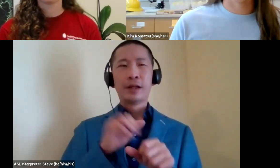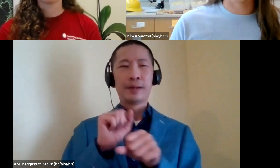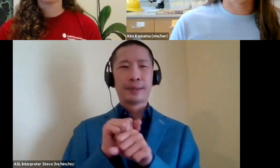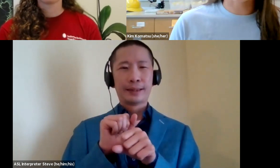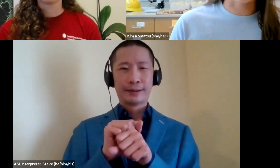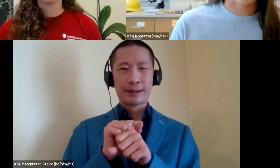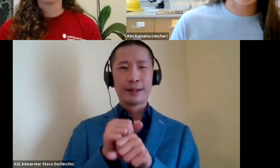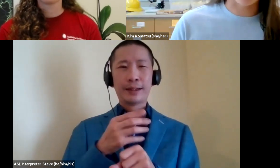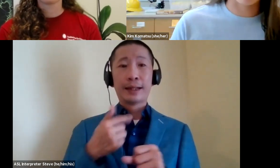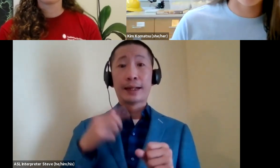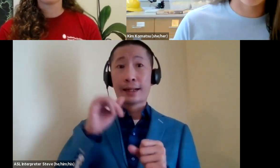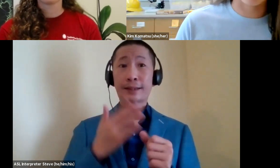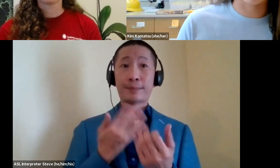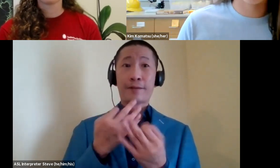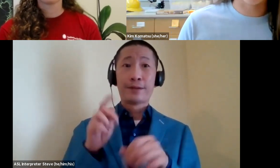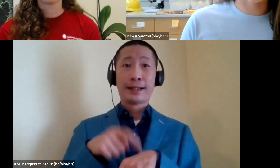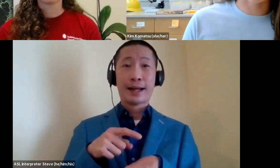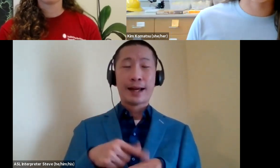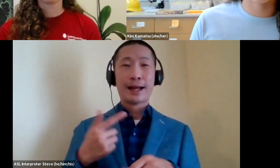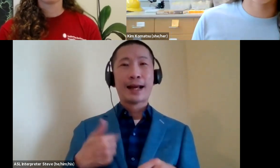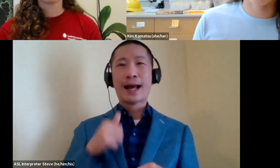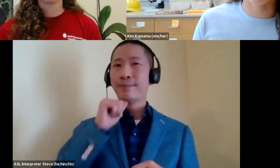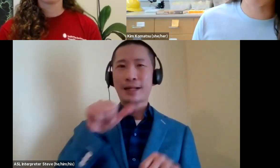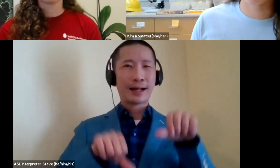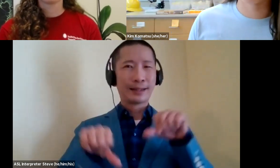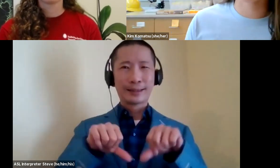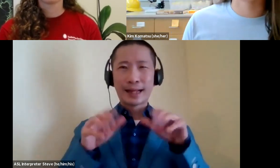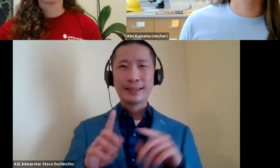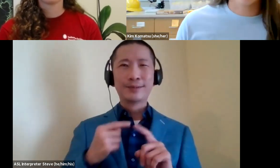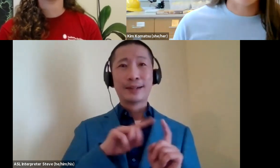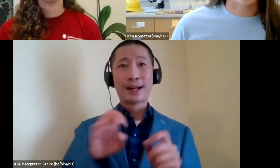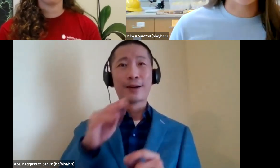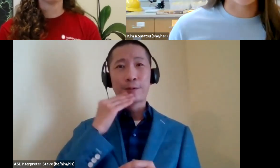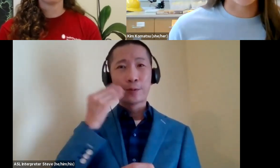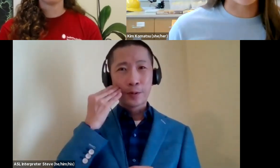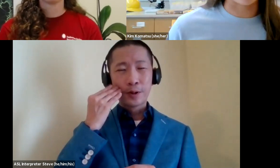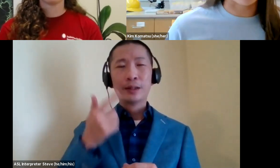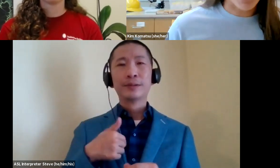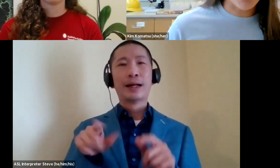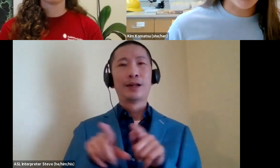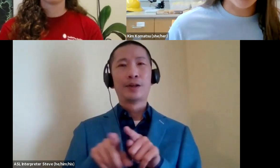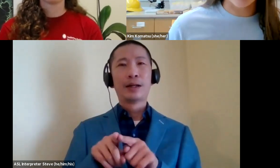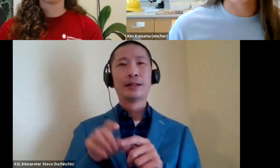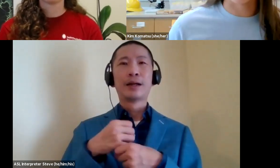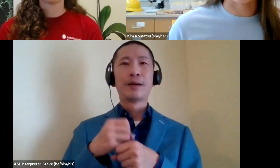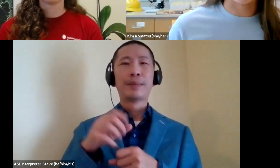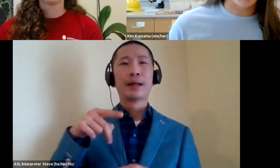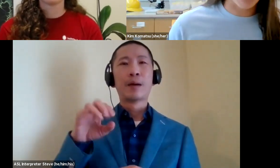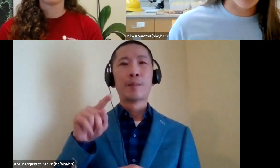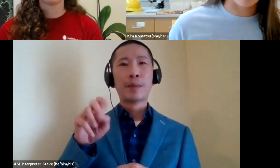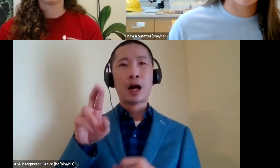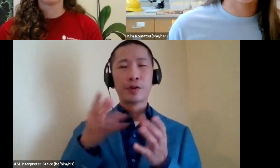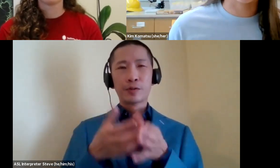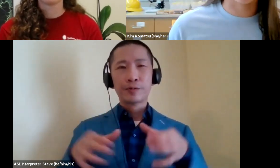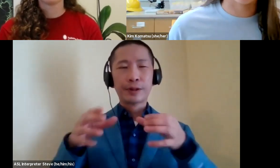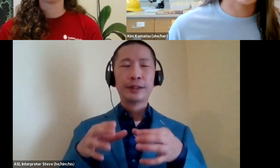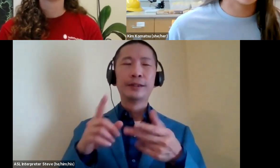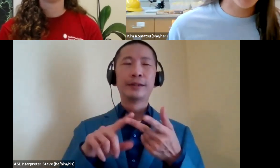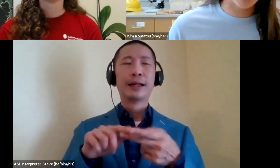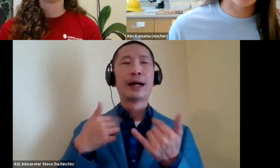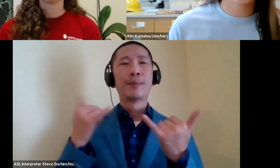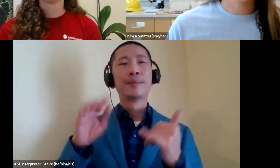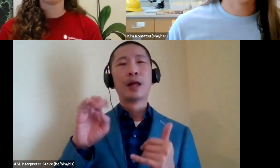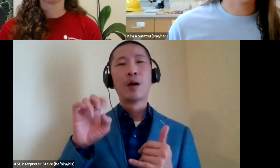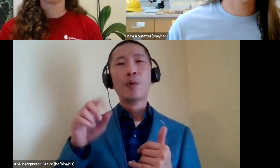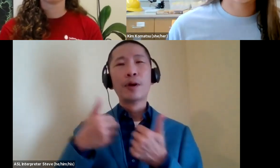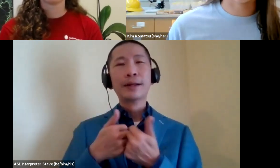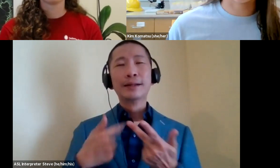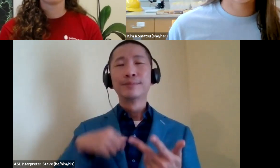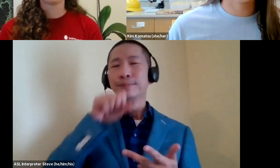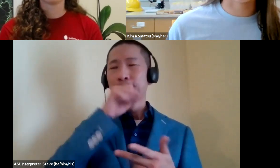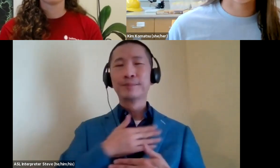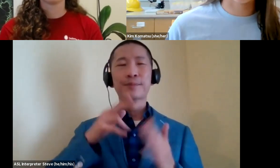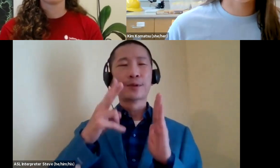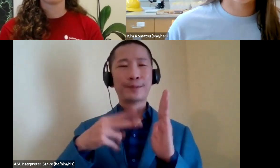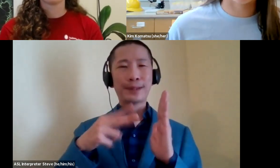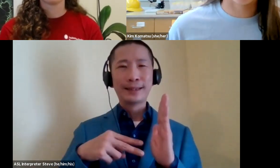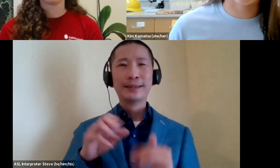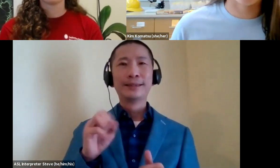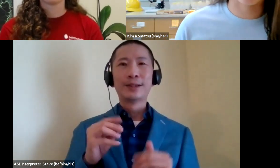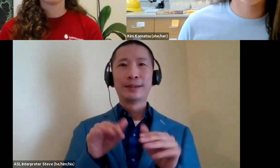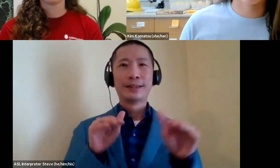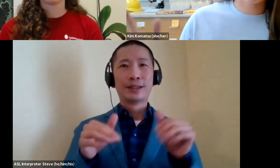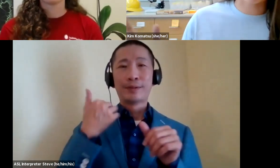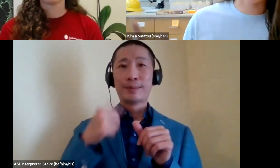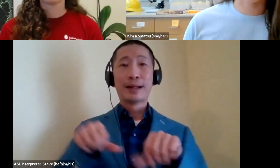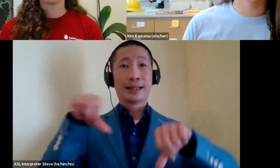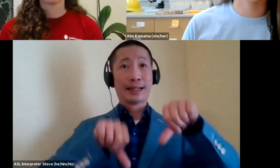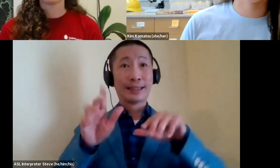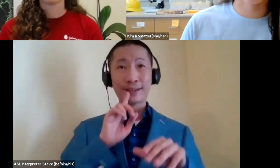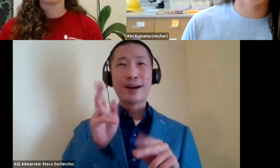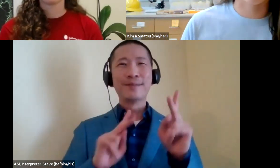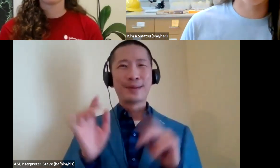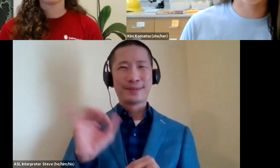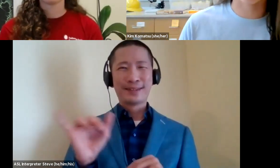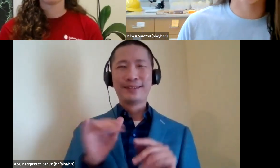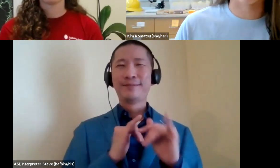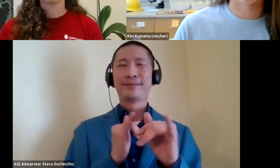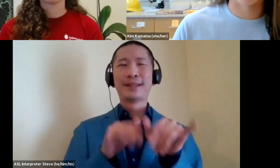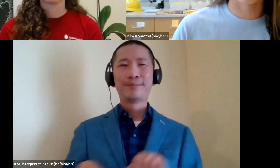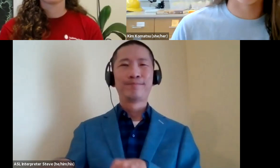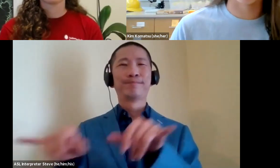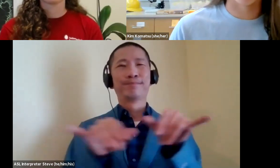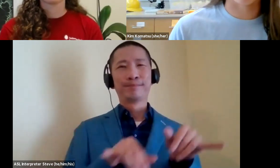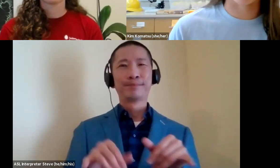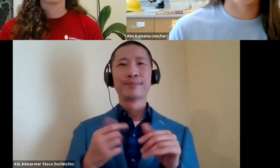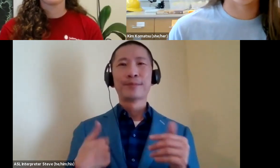Kim Komatsu (she/her): And then I guess in my free time I'm not a scientist when I go home right, so I also make pottery, I play lots of board games, I love to read so just just a reminder that scientists are people also. Just like everybody else and have lots of other hobbies too.